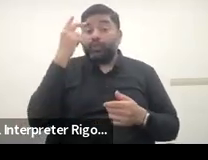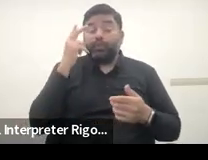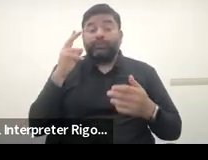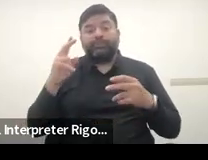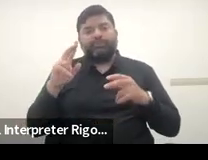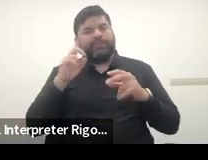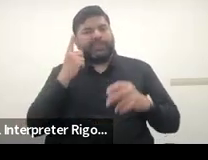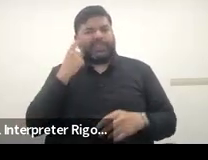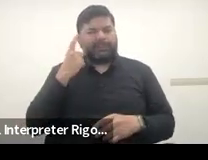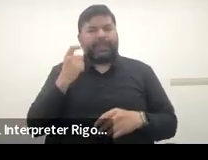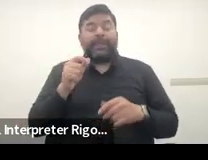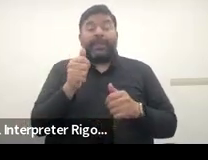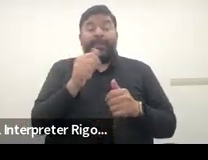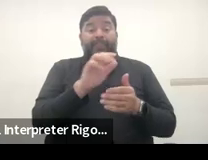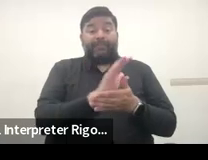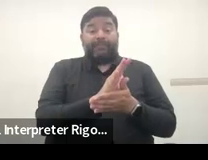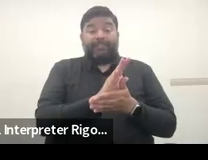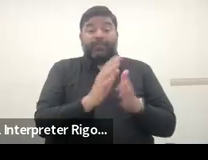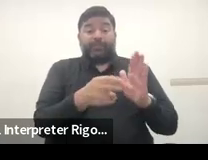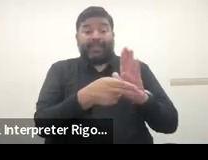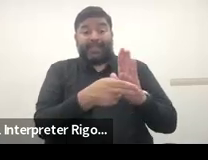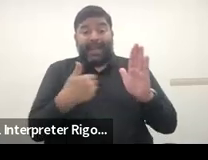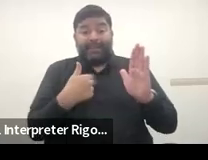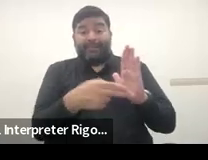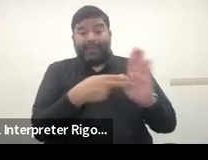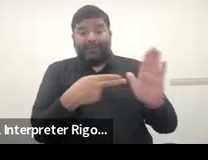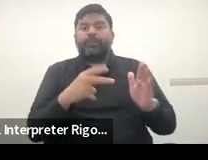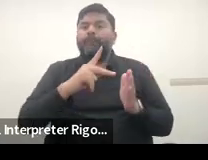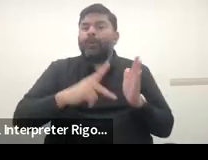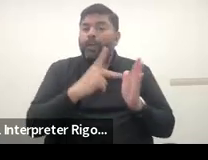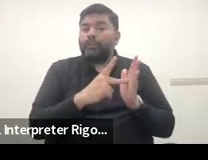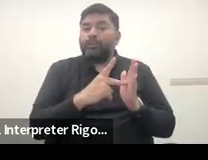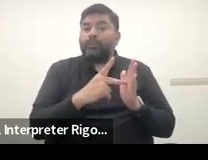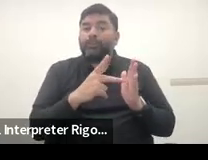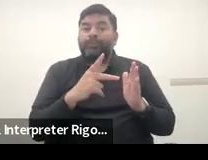and the signs that do have phonological labels the improvement is even more, but what I find